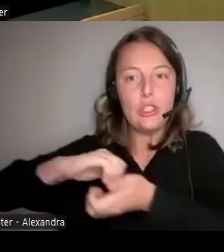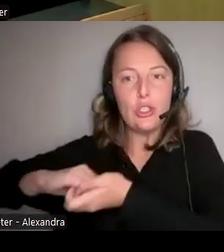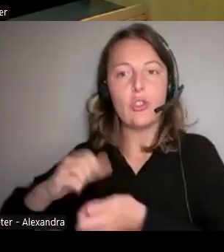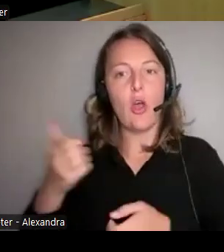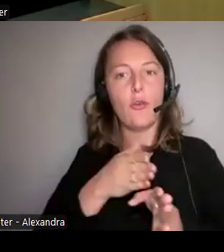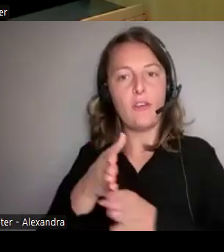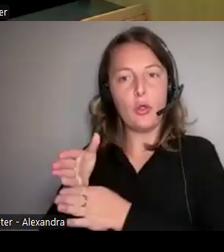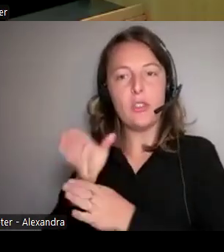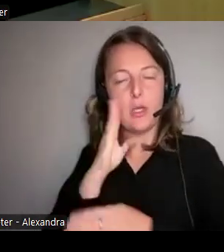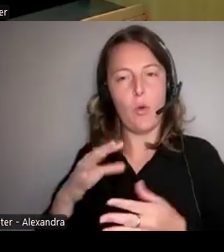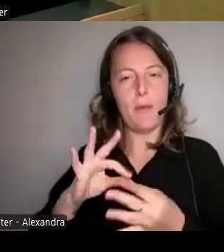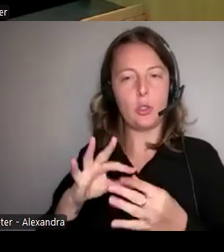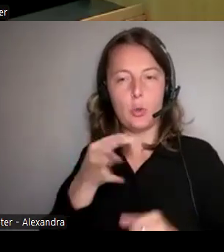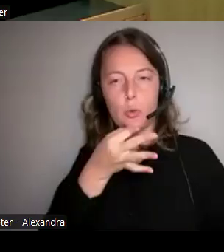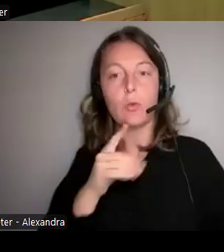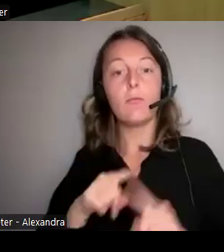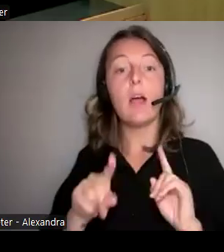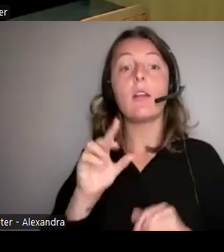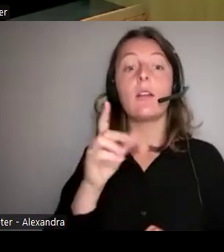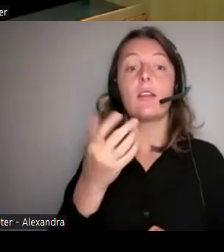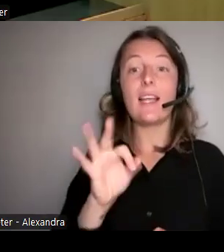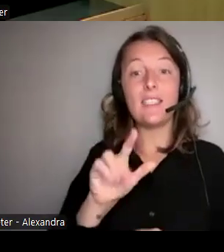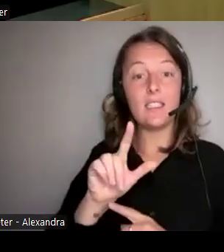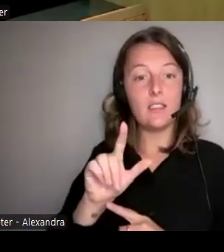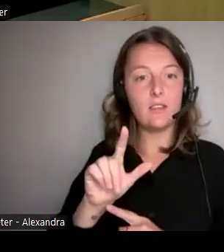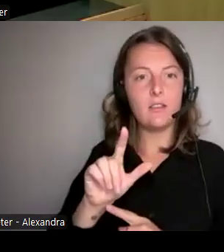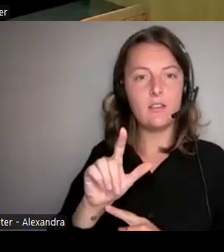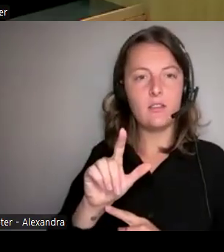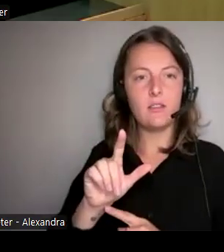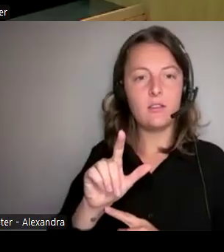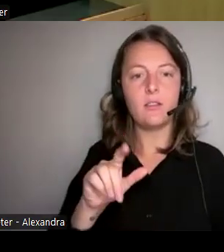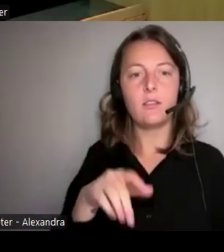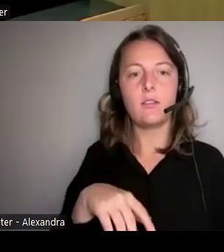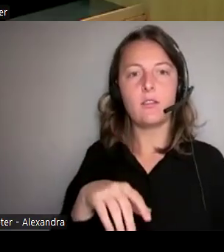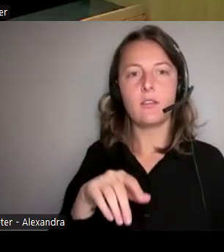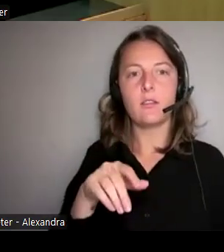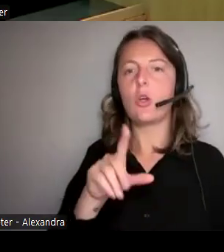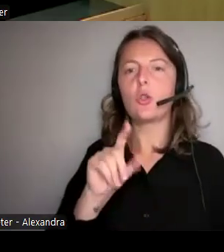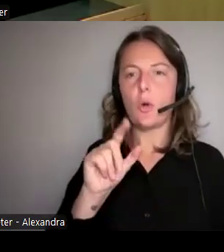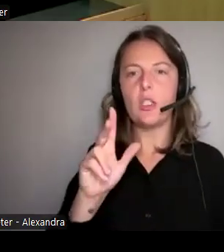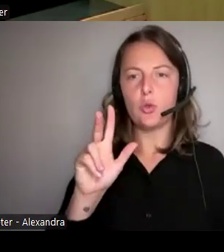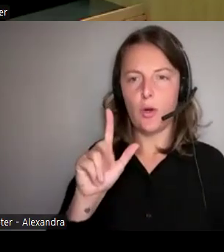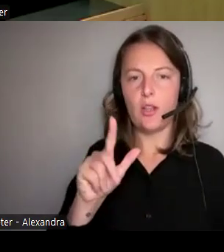in 1923 however she left the University of Washington after having directed a